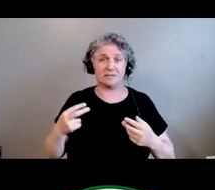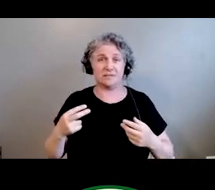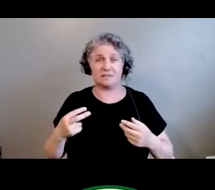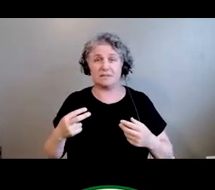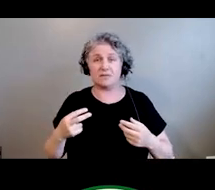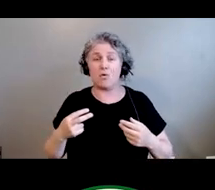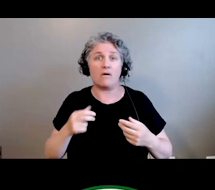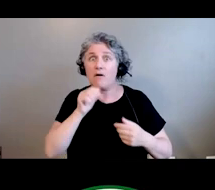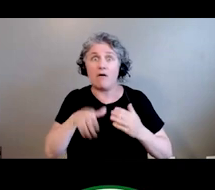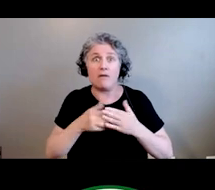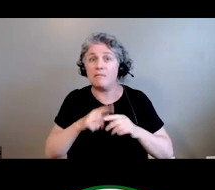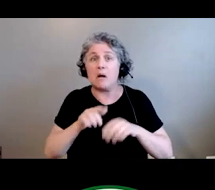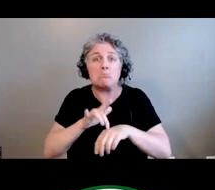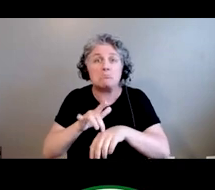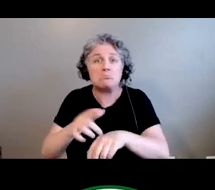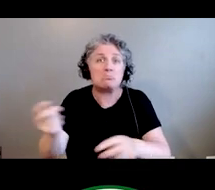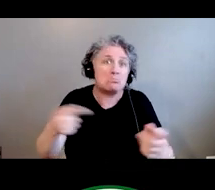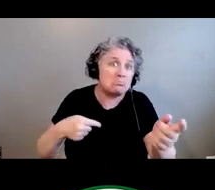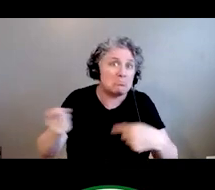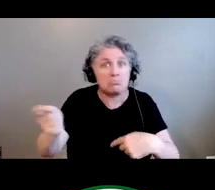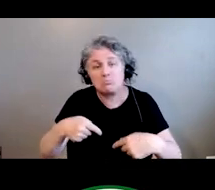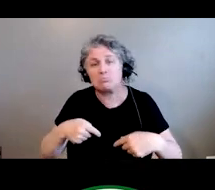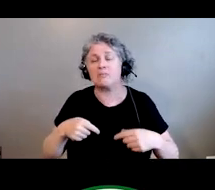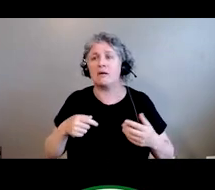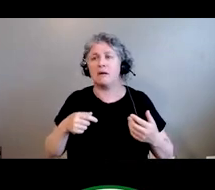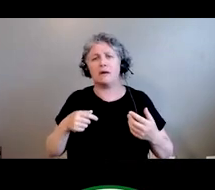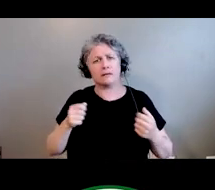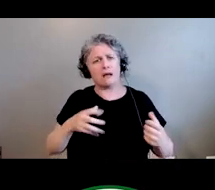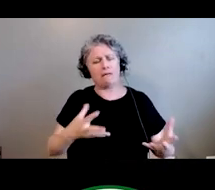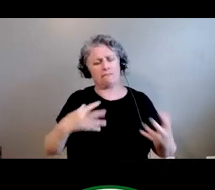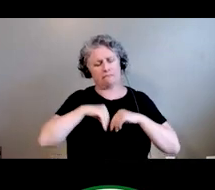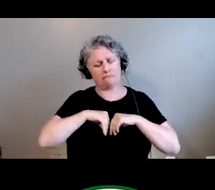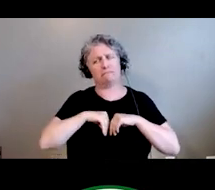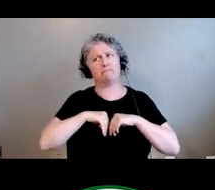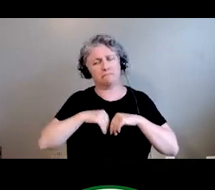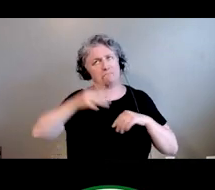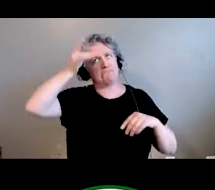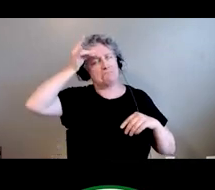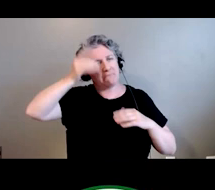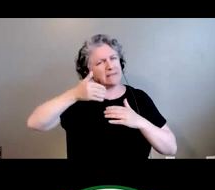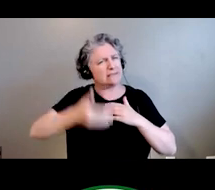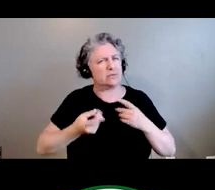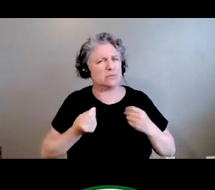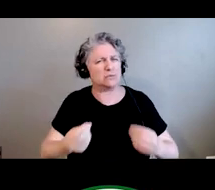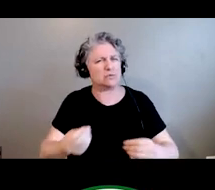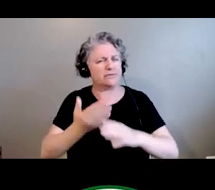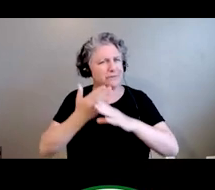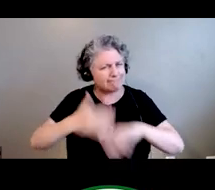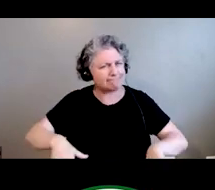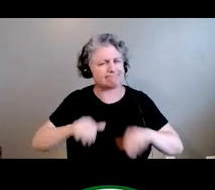of accessibility and inclusion ongoing. And make sure that it never stops and always continues. I thank you all for your willingness